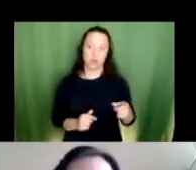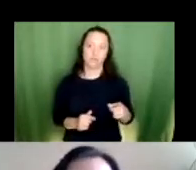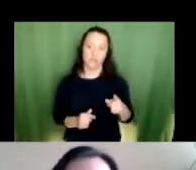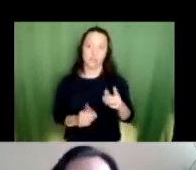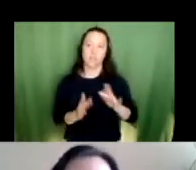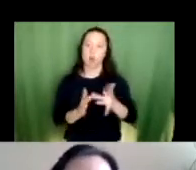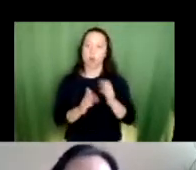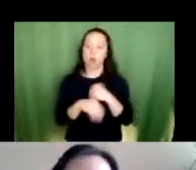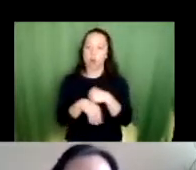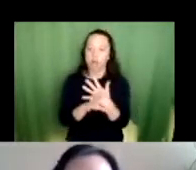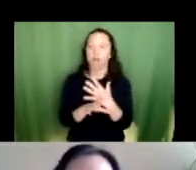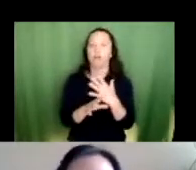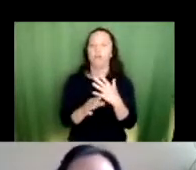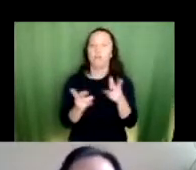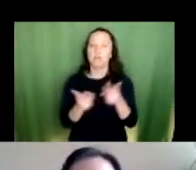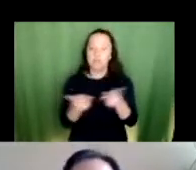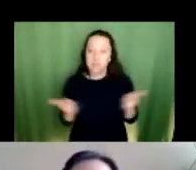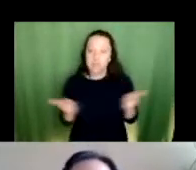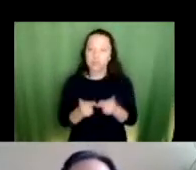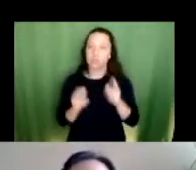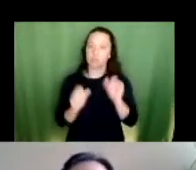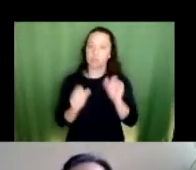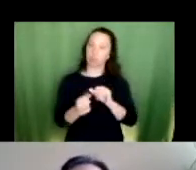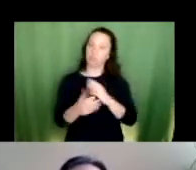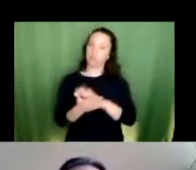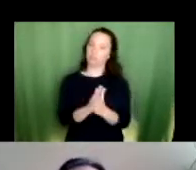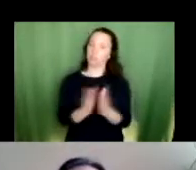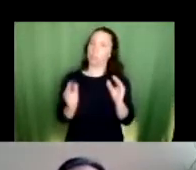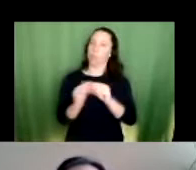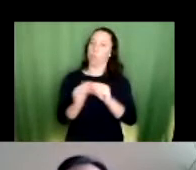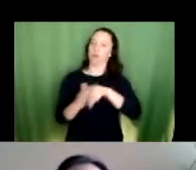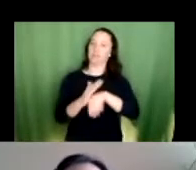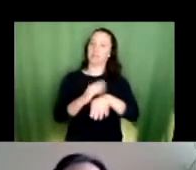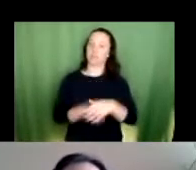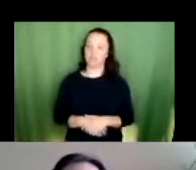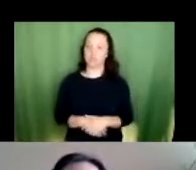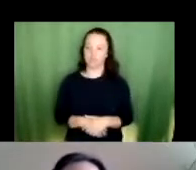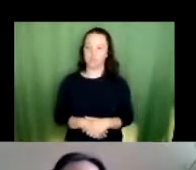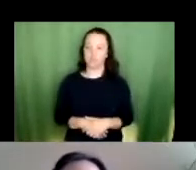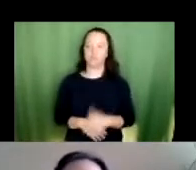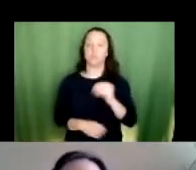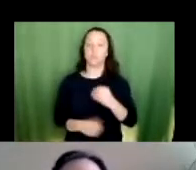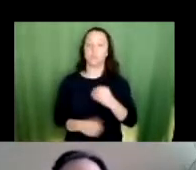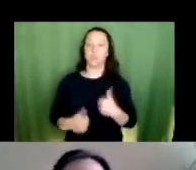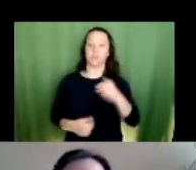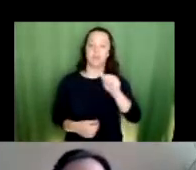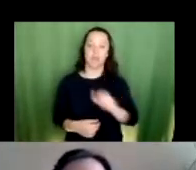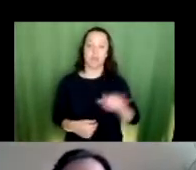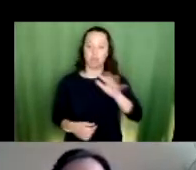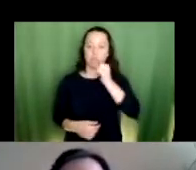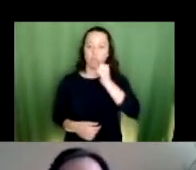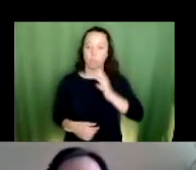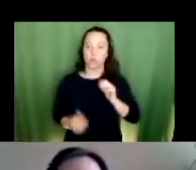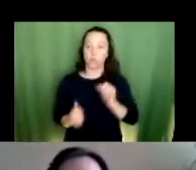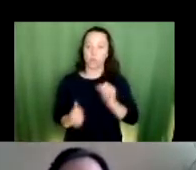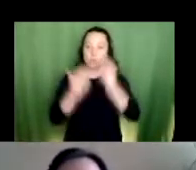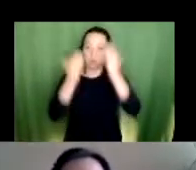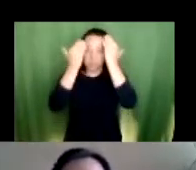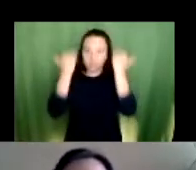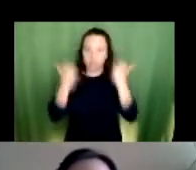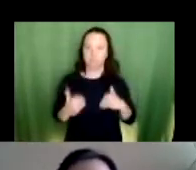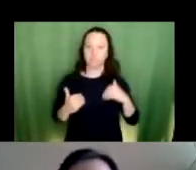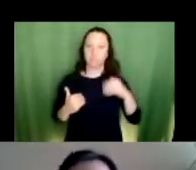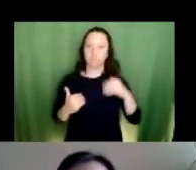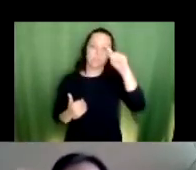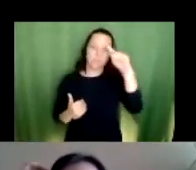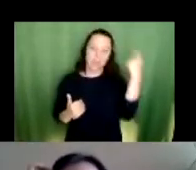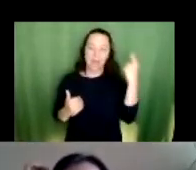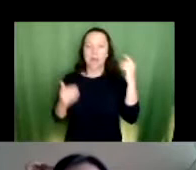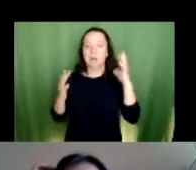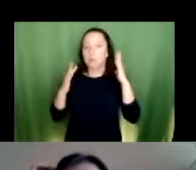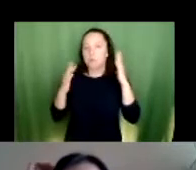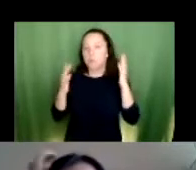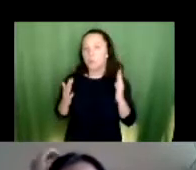our ability to be more accessible. I am an Asian woman with long black sort of wavy hair, Parted